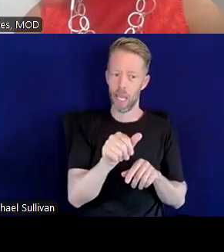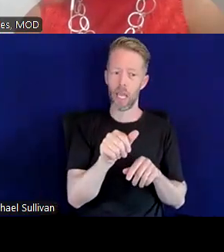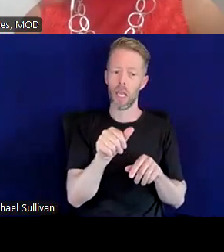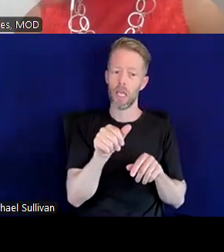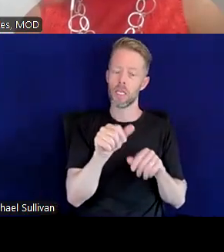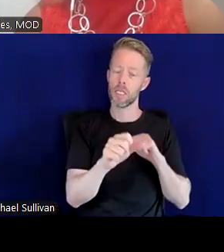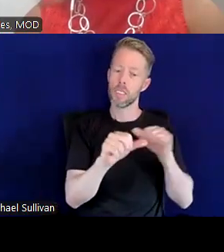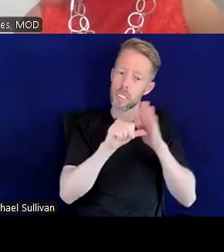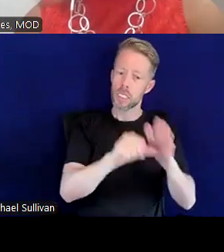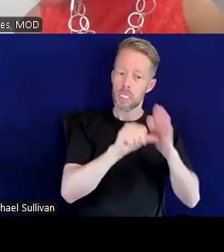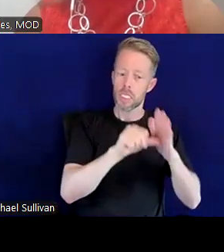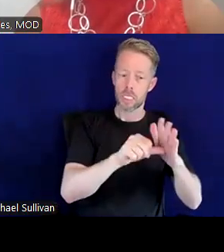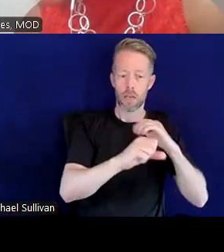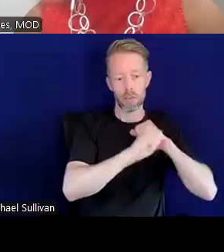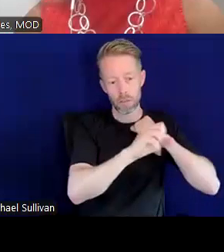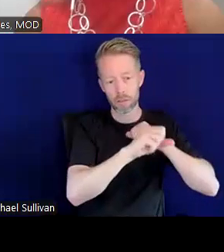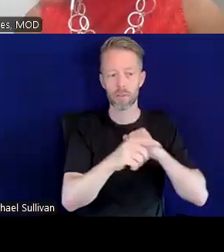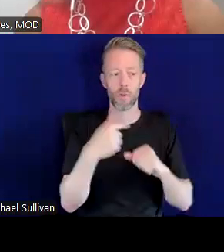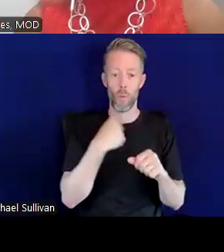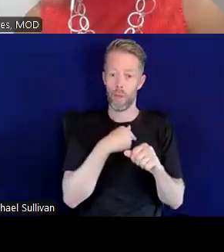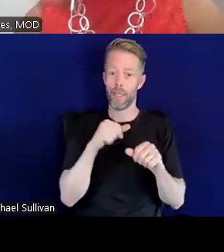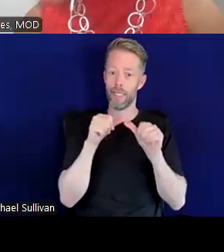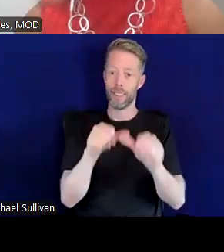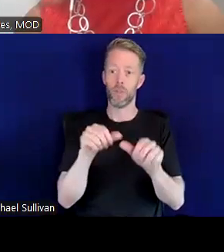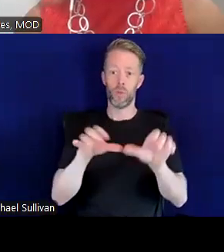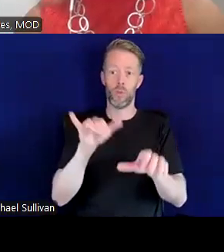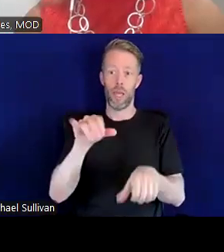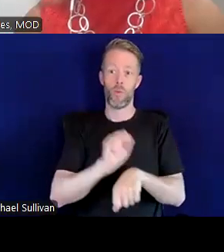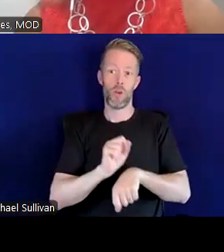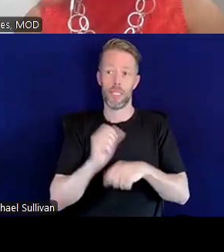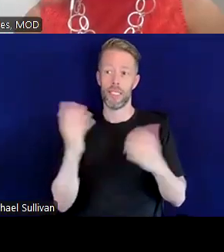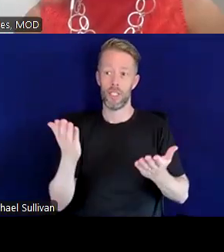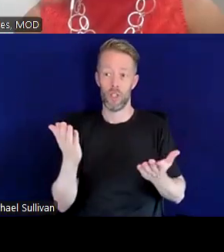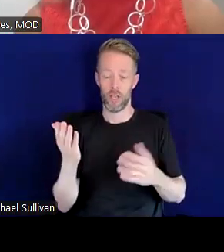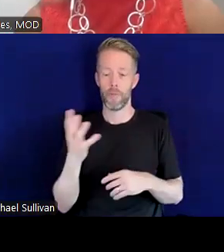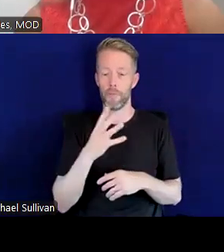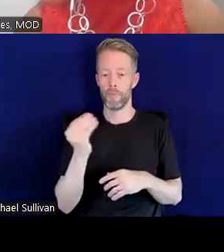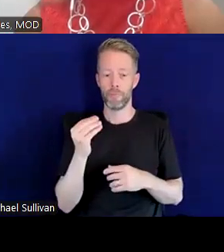The ADA says it, it's been advertised. We're continuing to do that work right here, and I